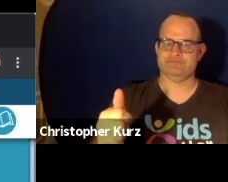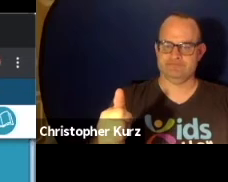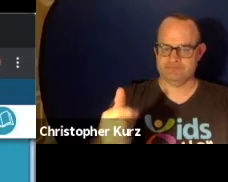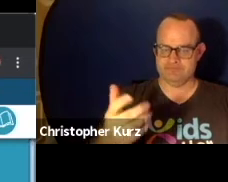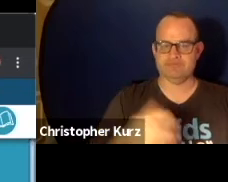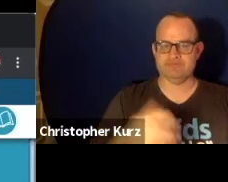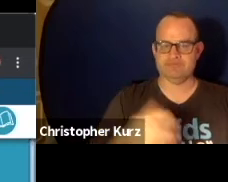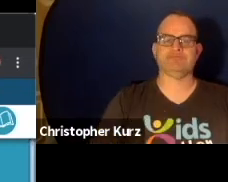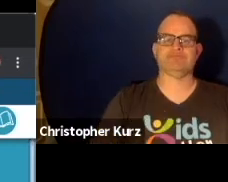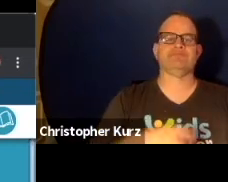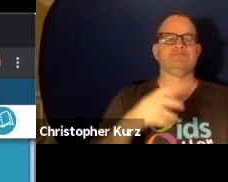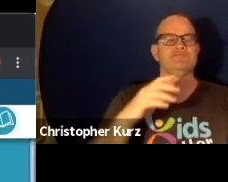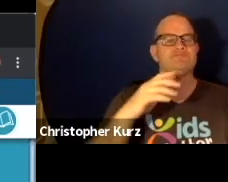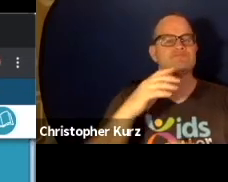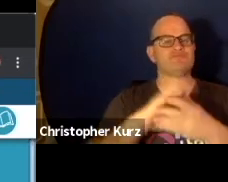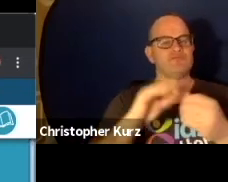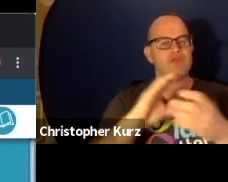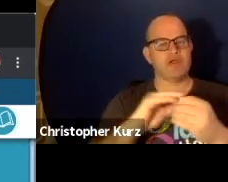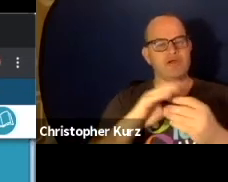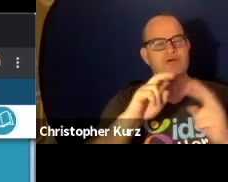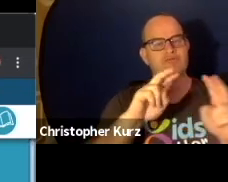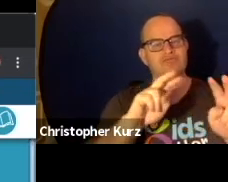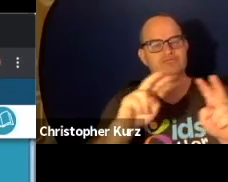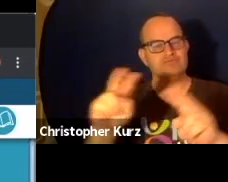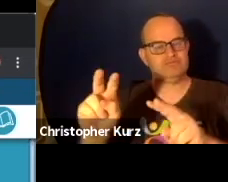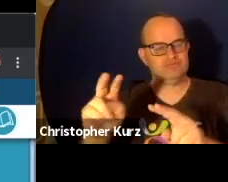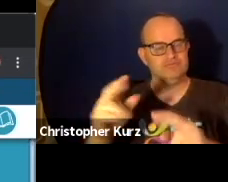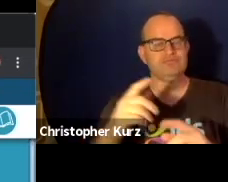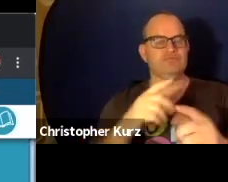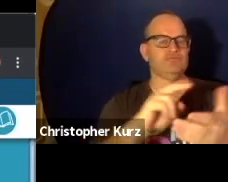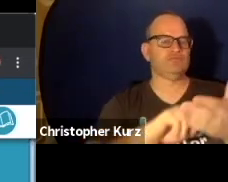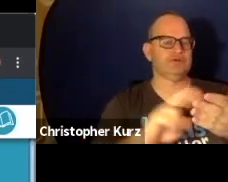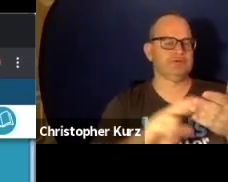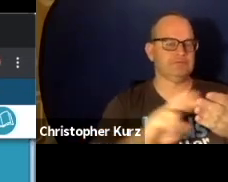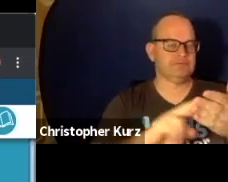bilingualism among young deaf people.